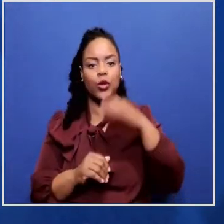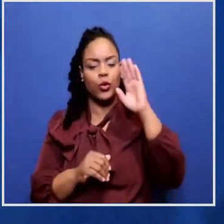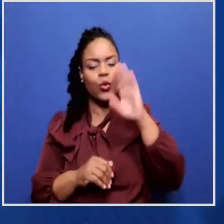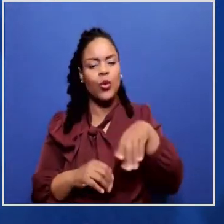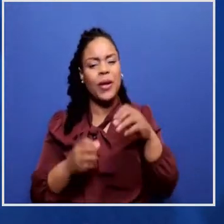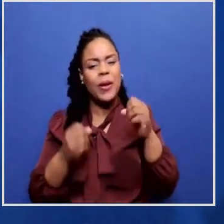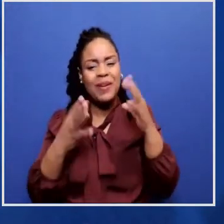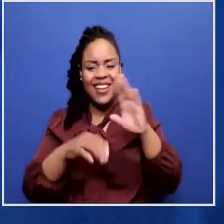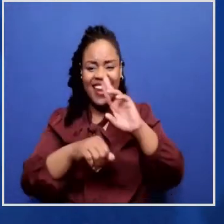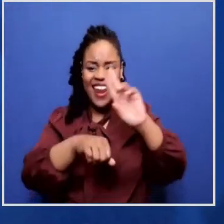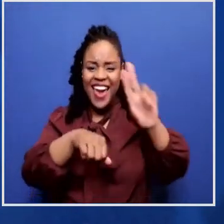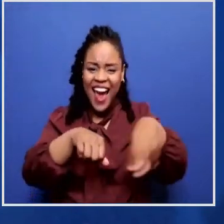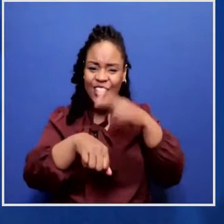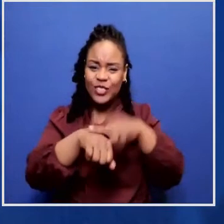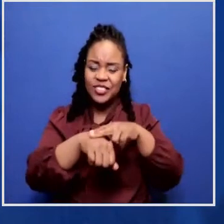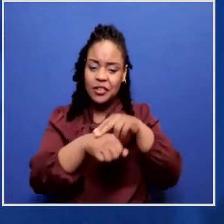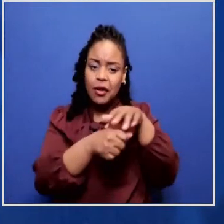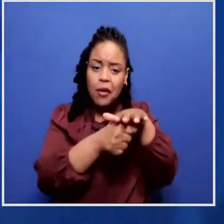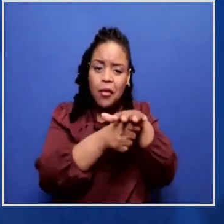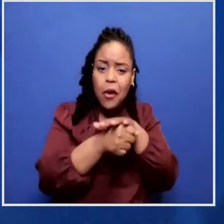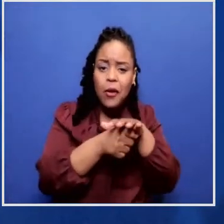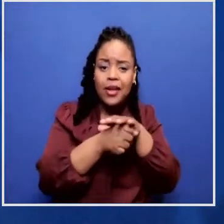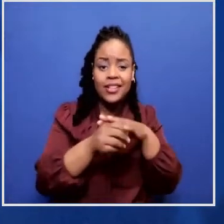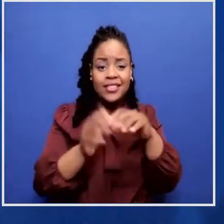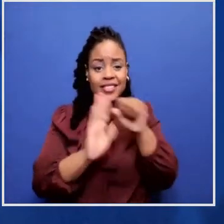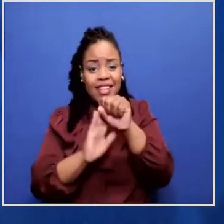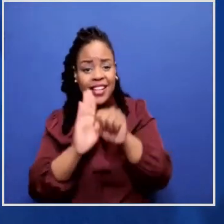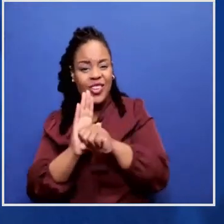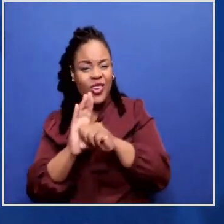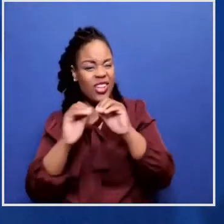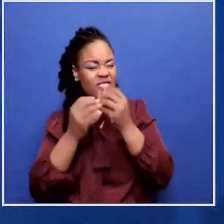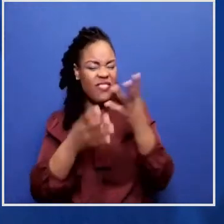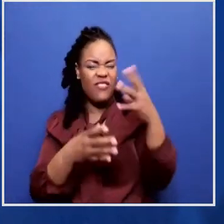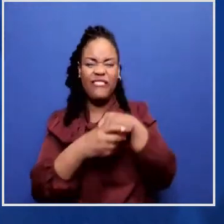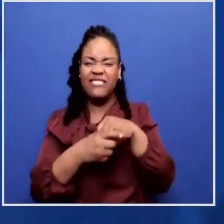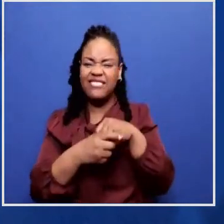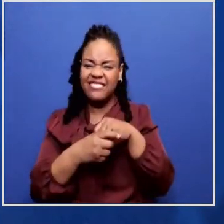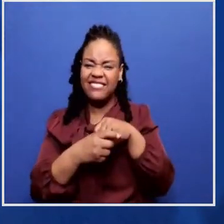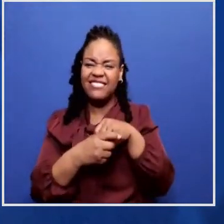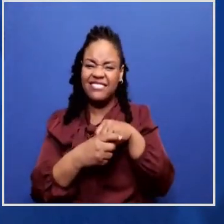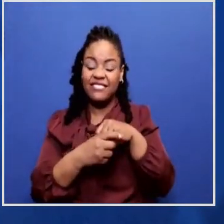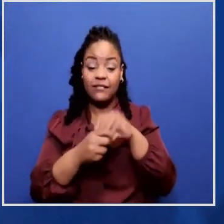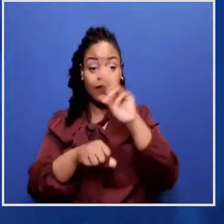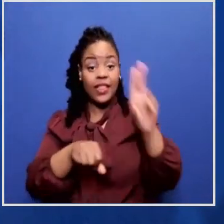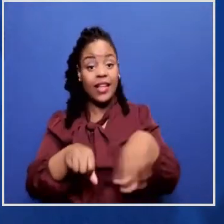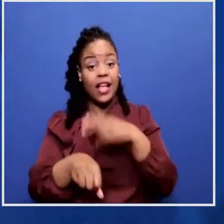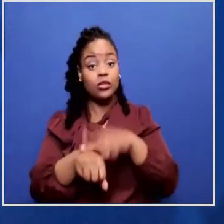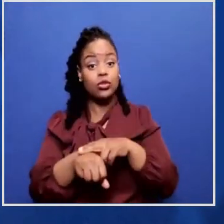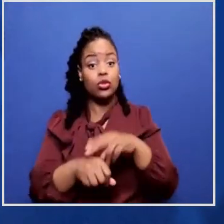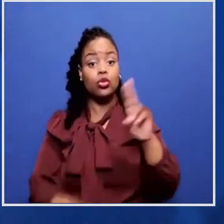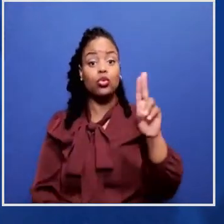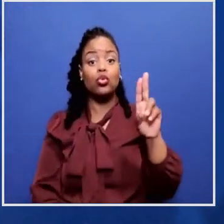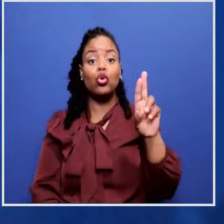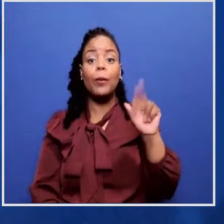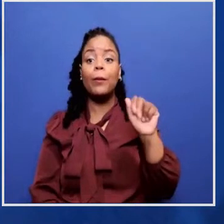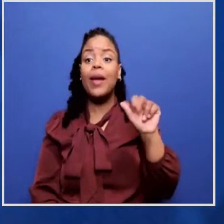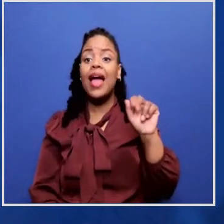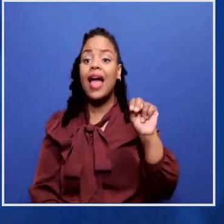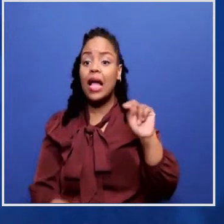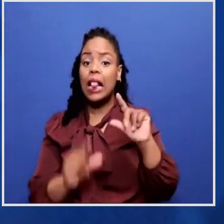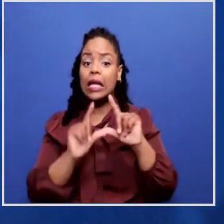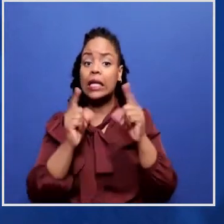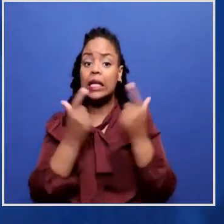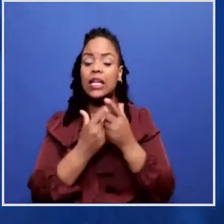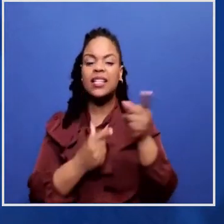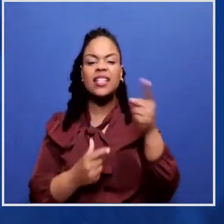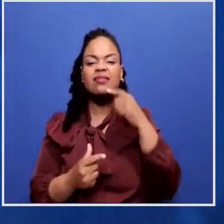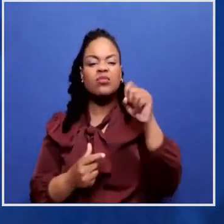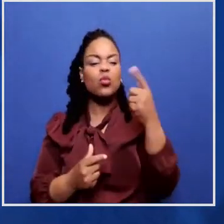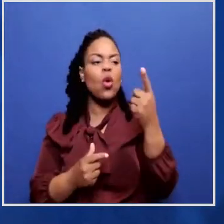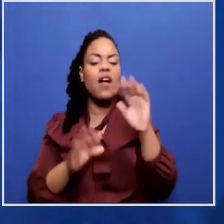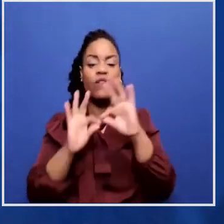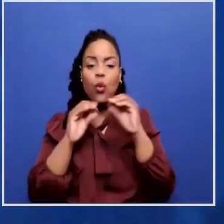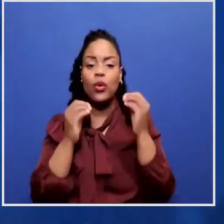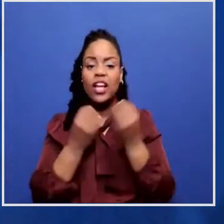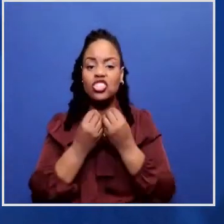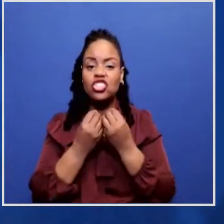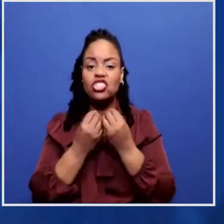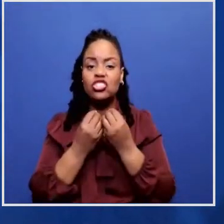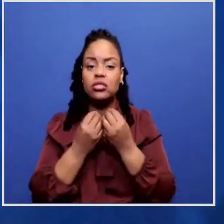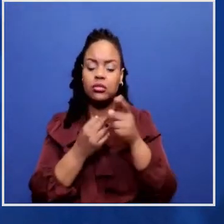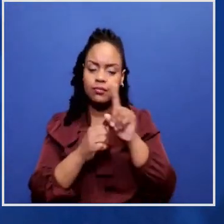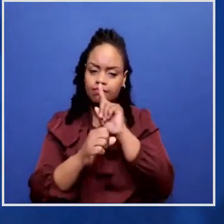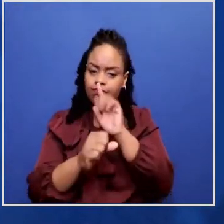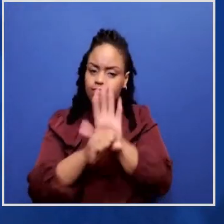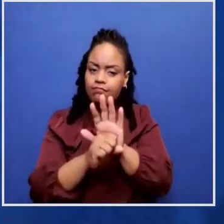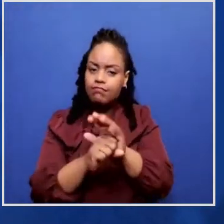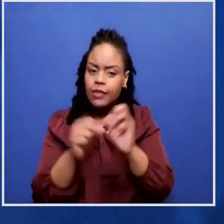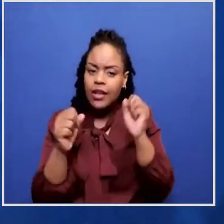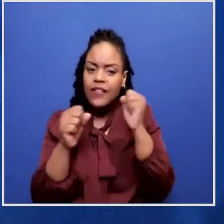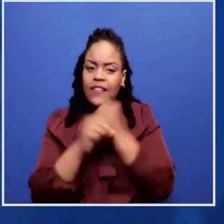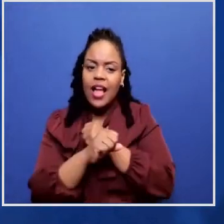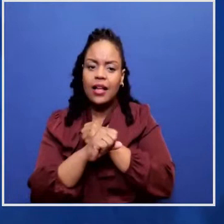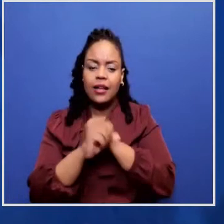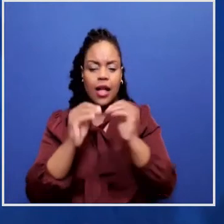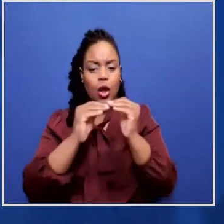EARLIER, WE MENTIONED THAT